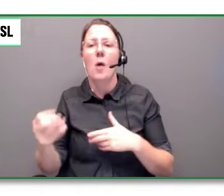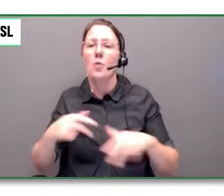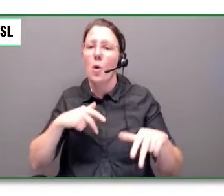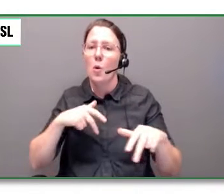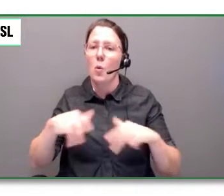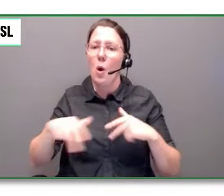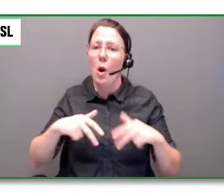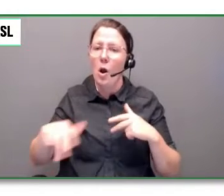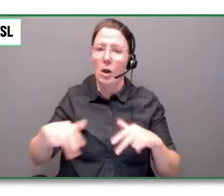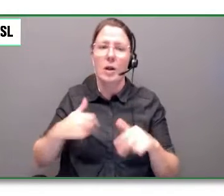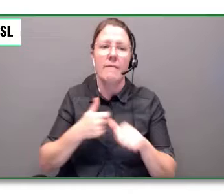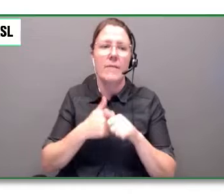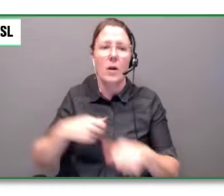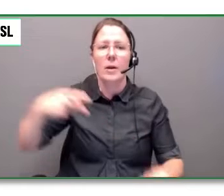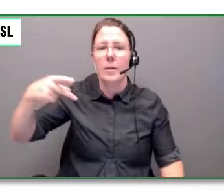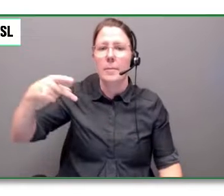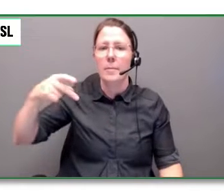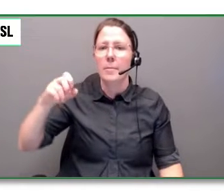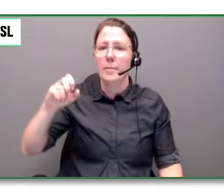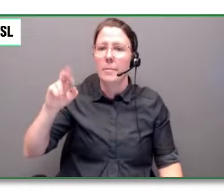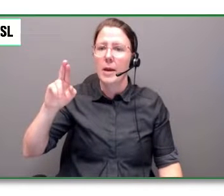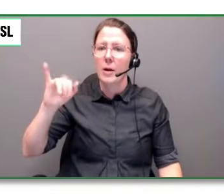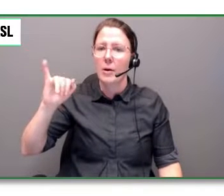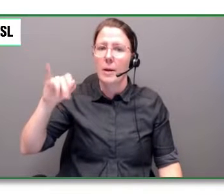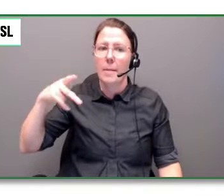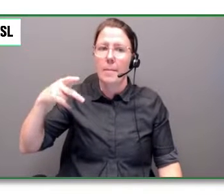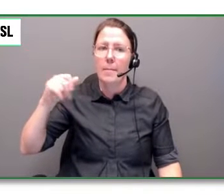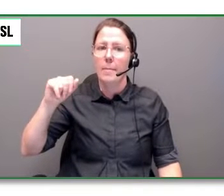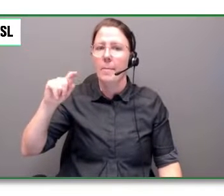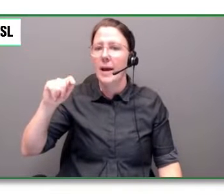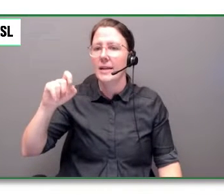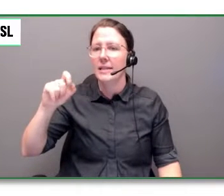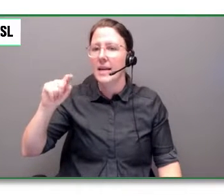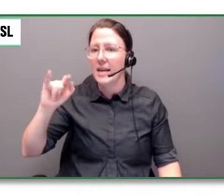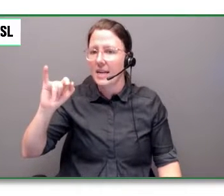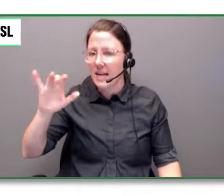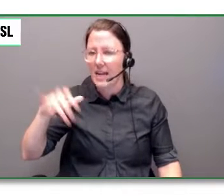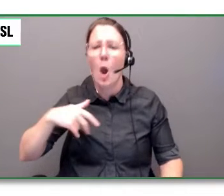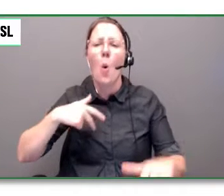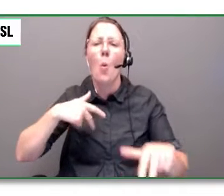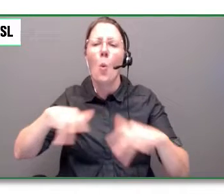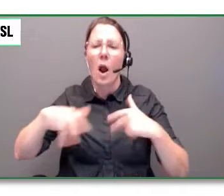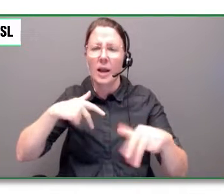philosophy is walking philosophy um where you are just traversing your